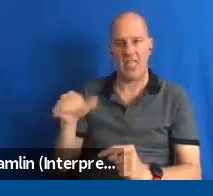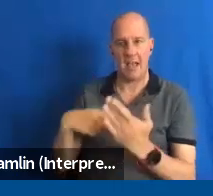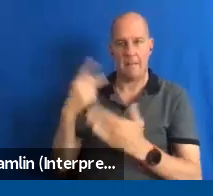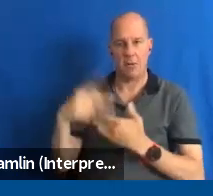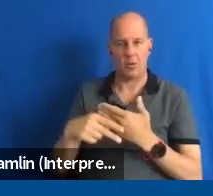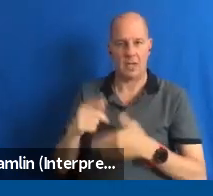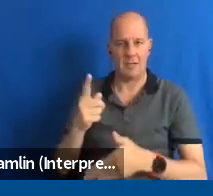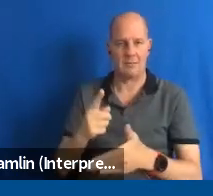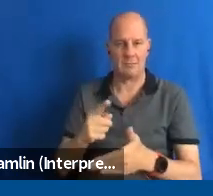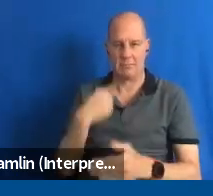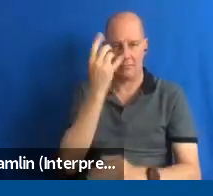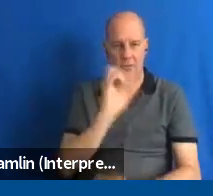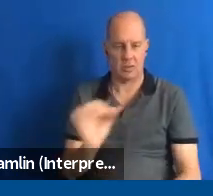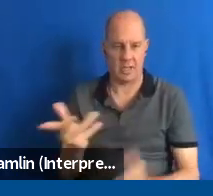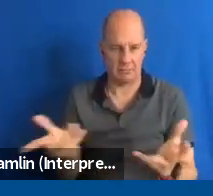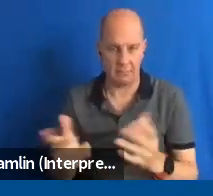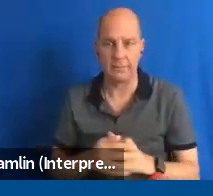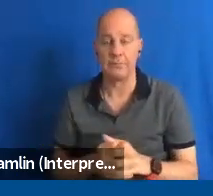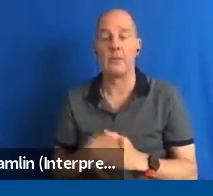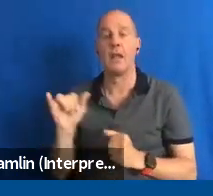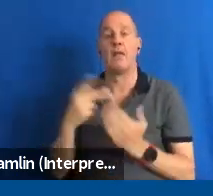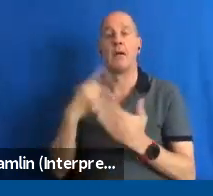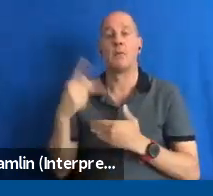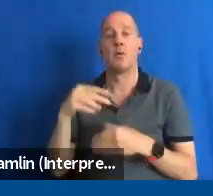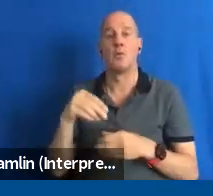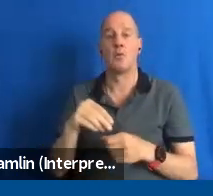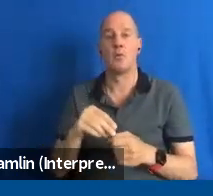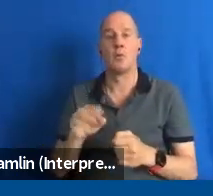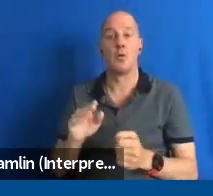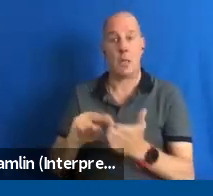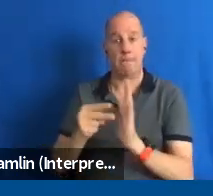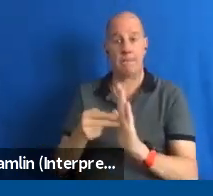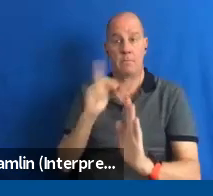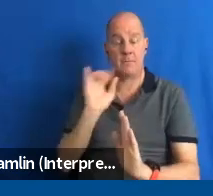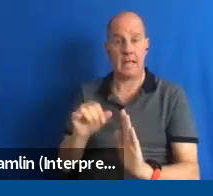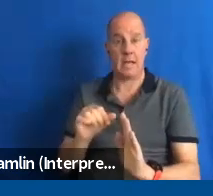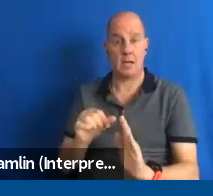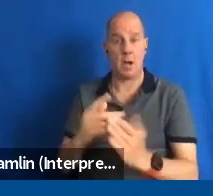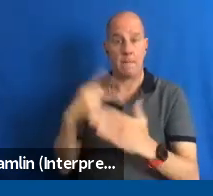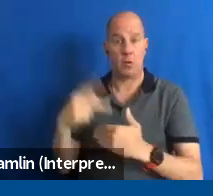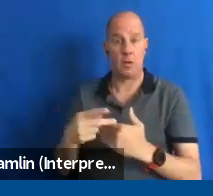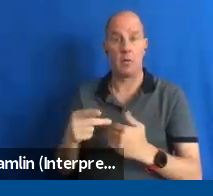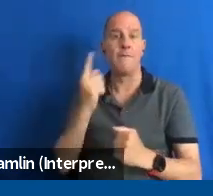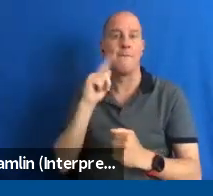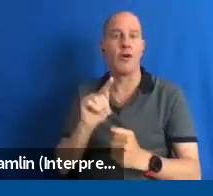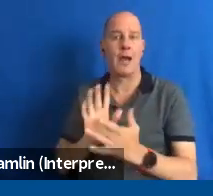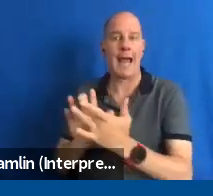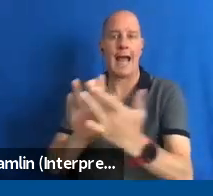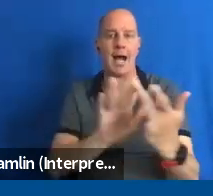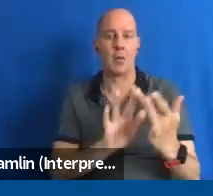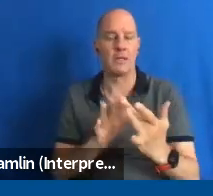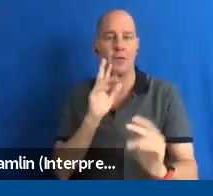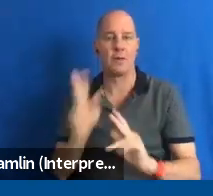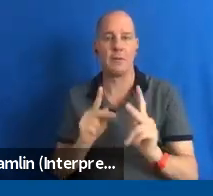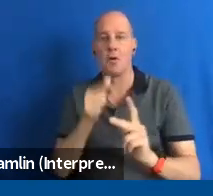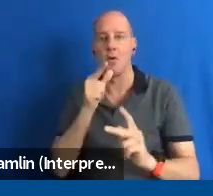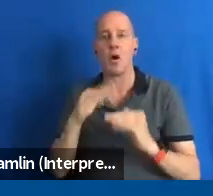and that program was actually intended to provide outreach for people who are above the age of 65